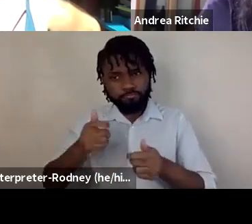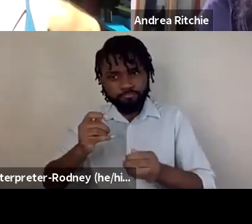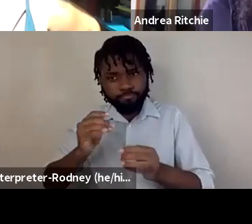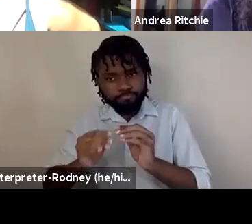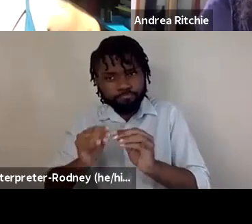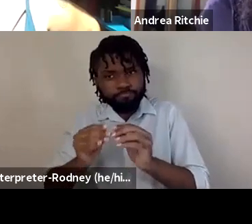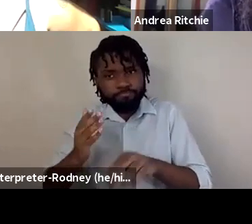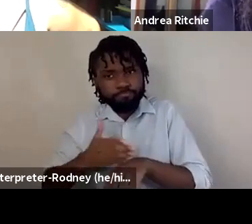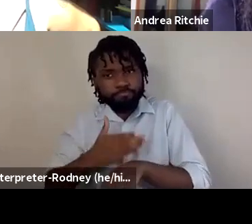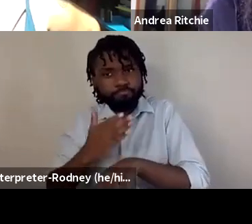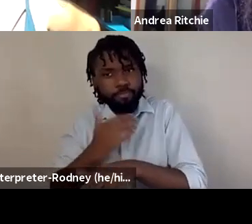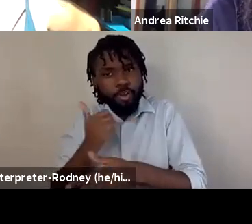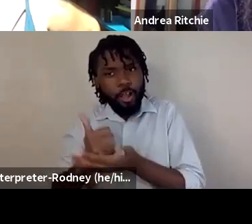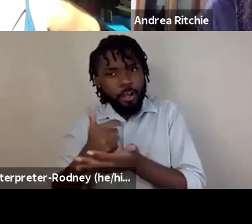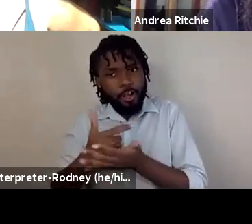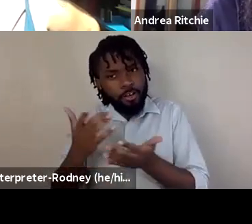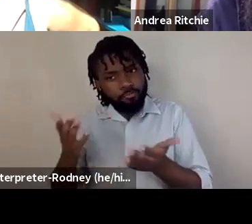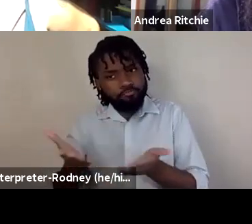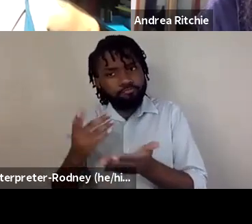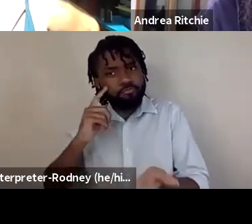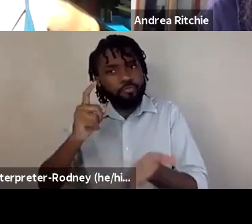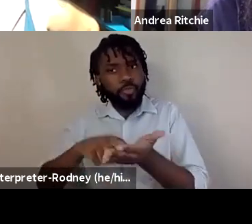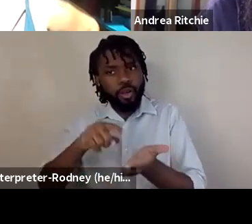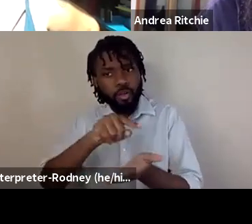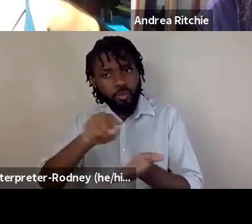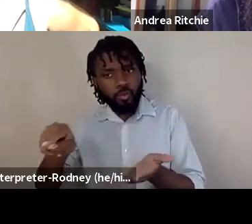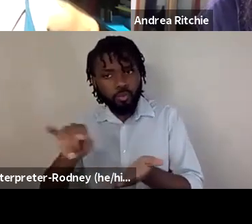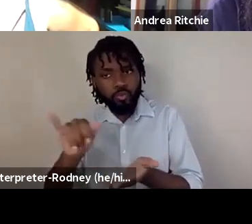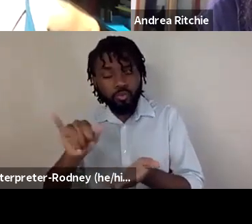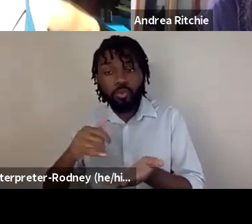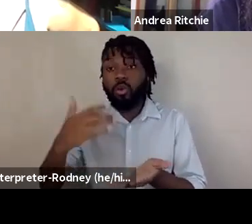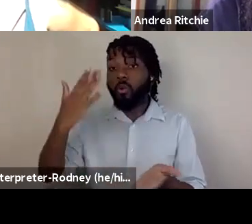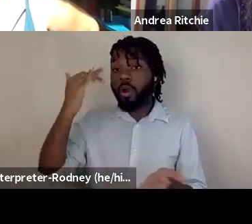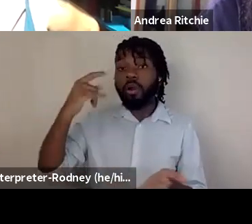'Cause it's so important to name that for black and queer and brown and trans communities,